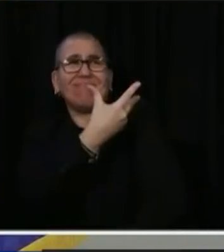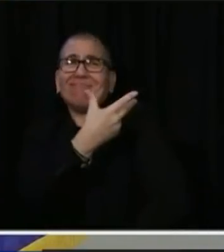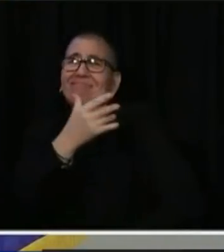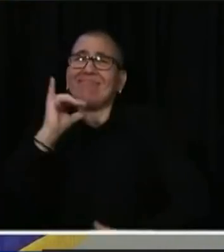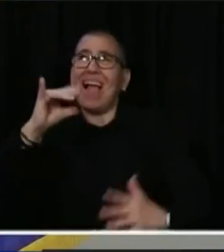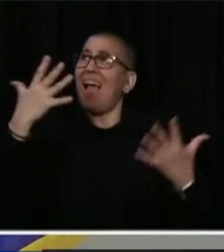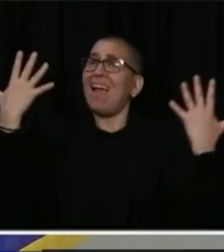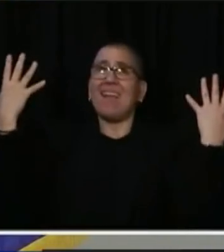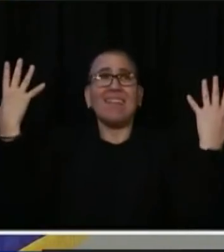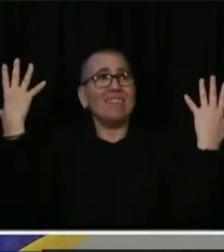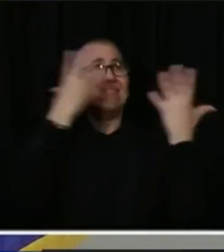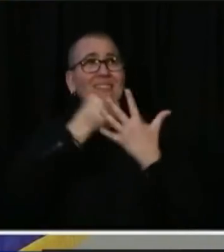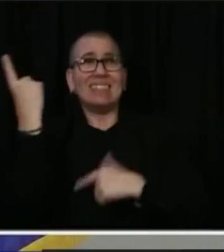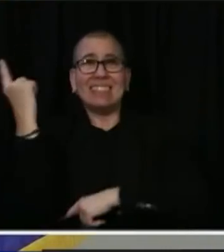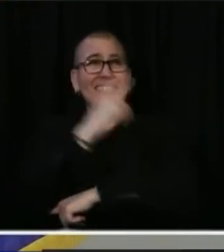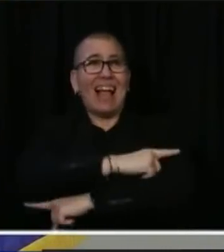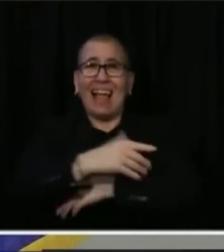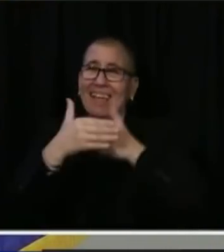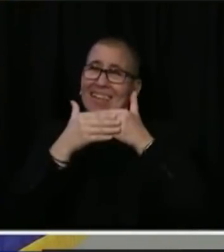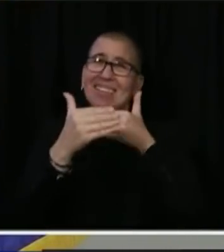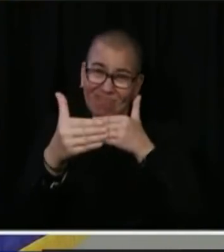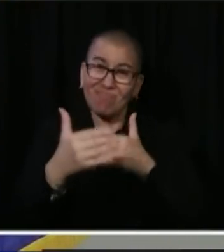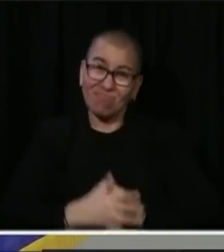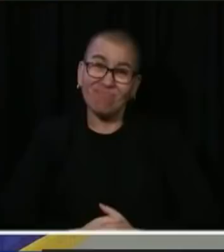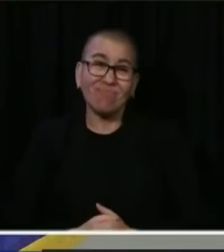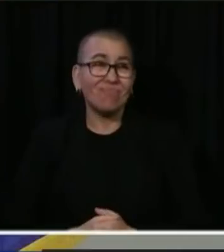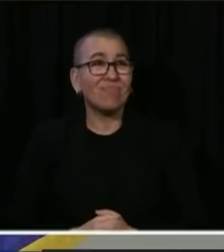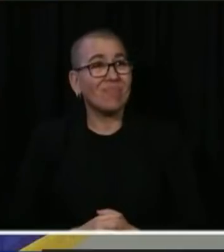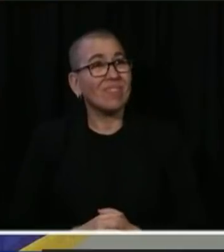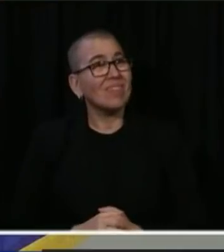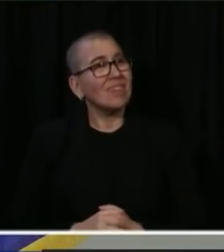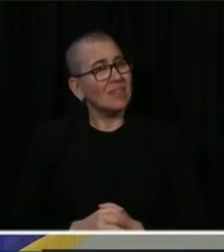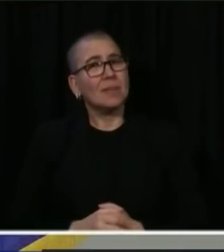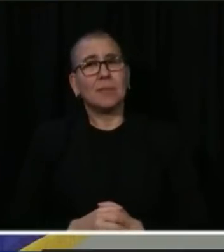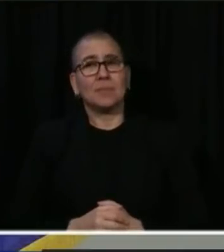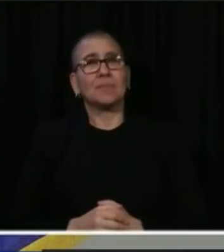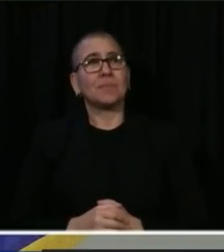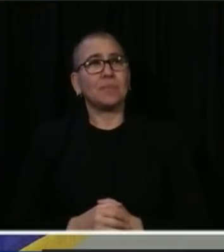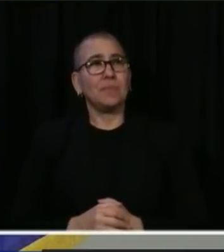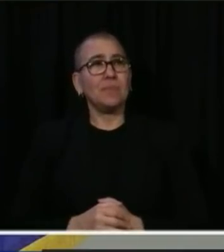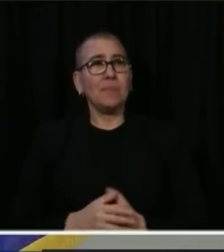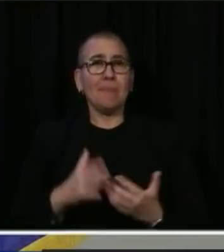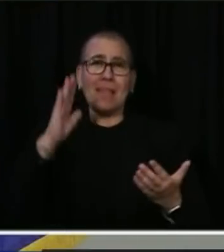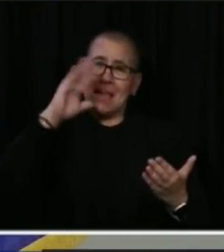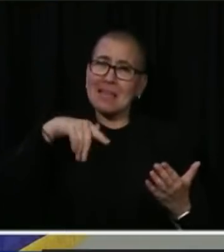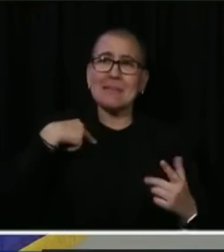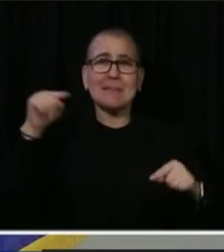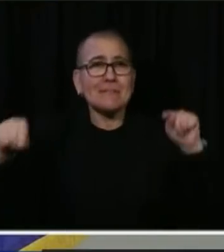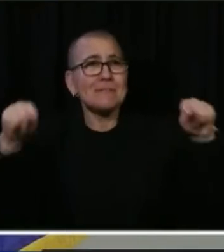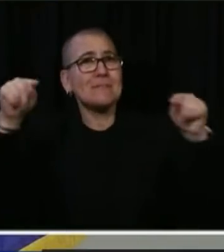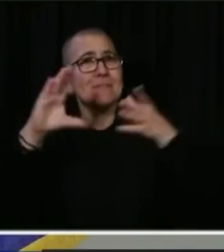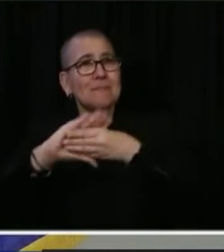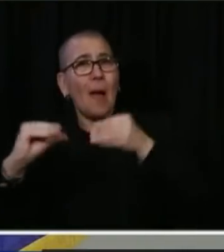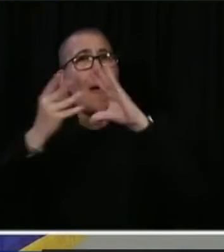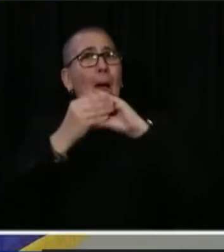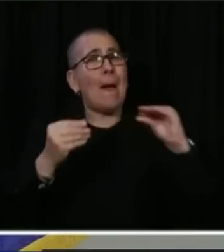NEEDS TO GET THIS DONE. THIS IS A GREAT DAY AND THERE